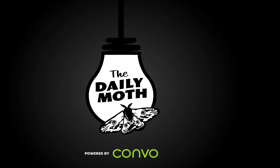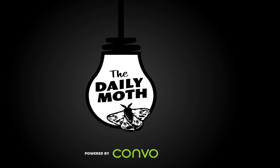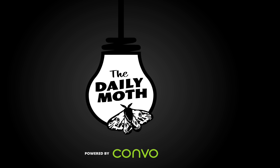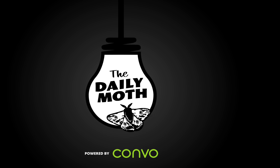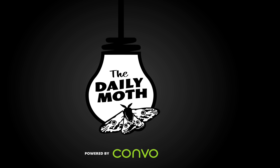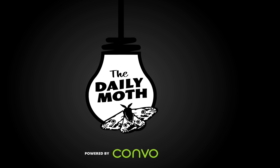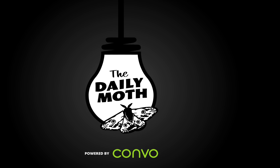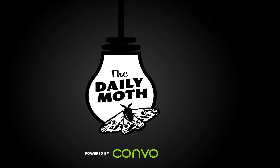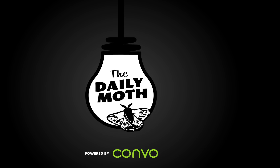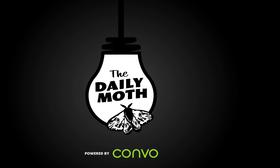hundreds of billions of dollars.